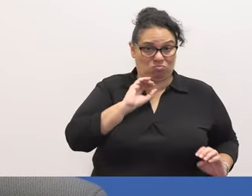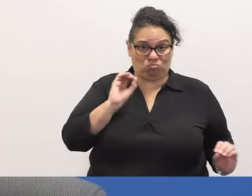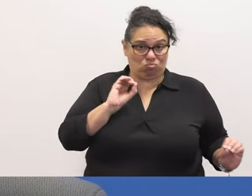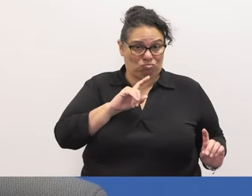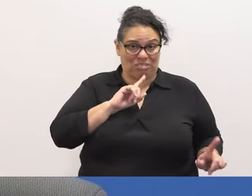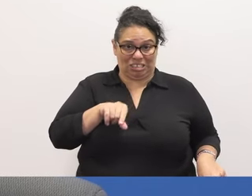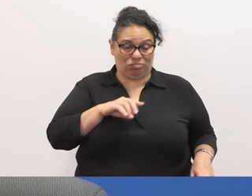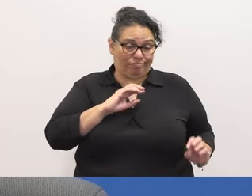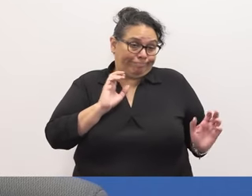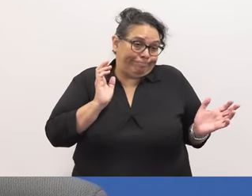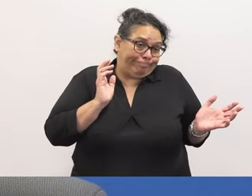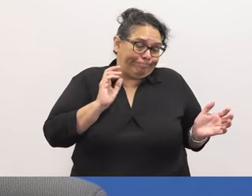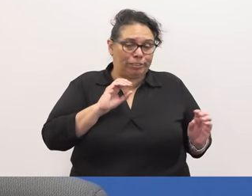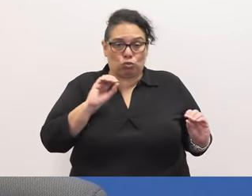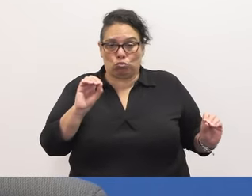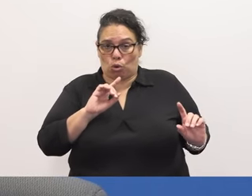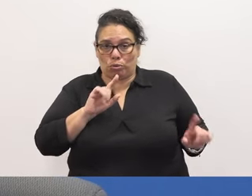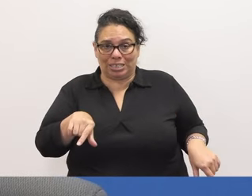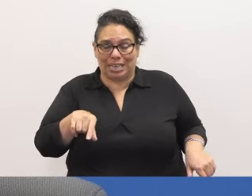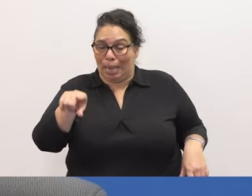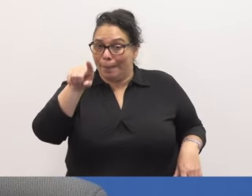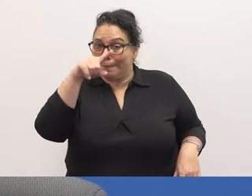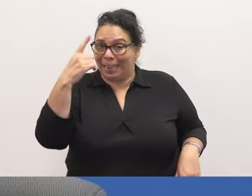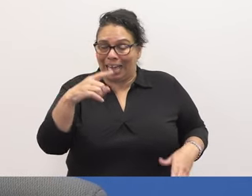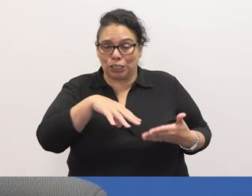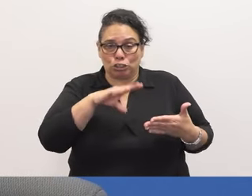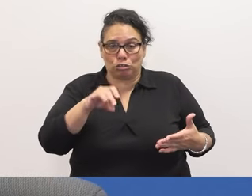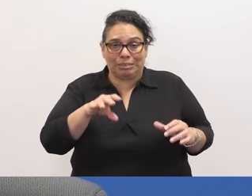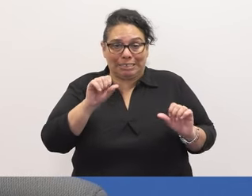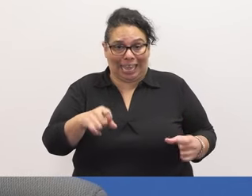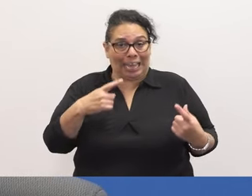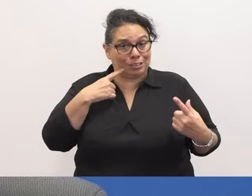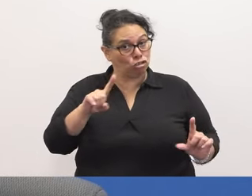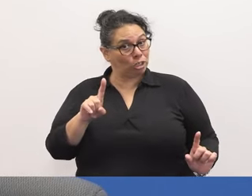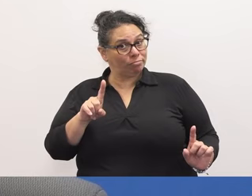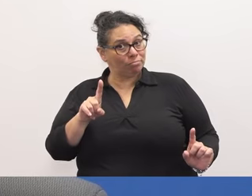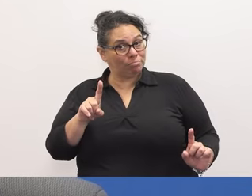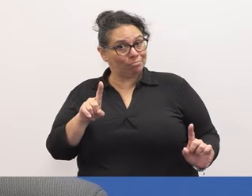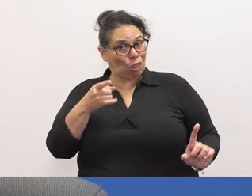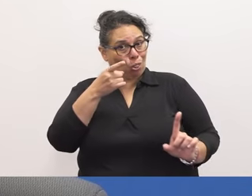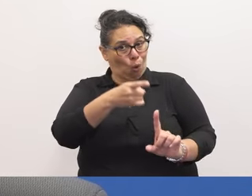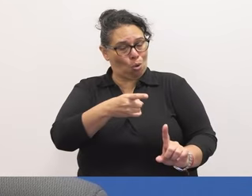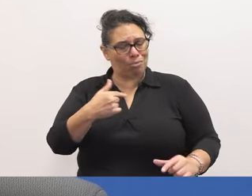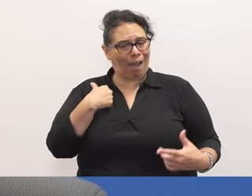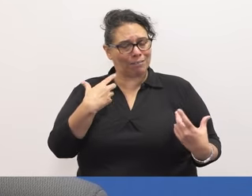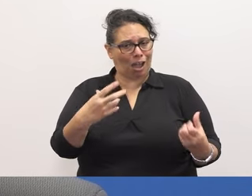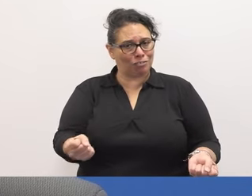It's that Black students can achieve this goal. I have confidence in our system,